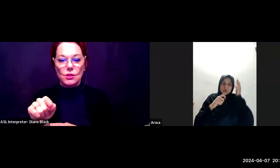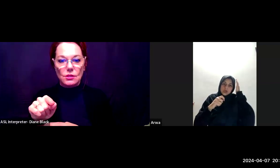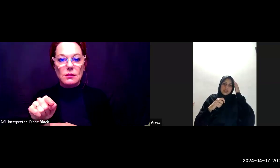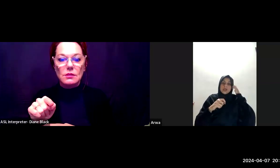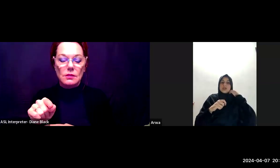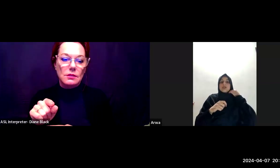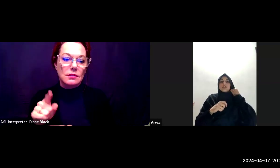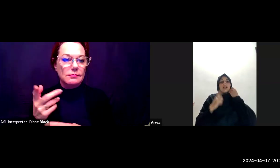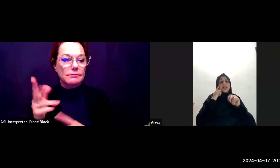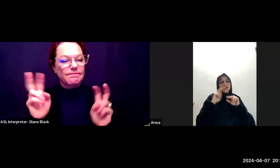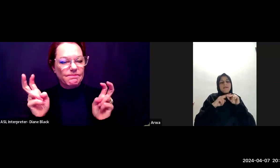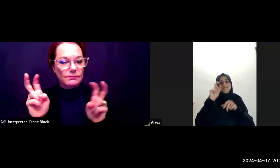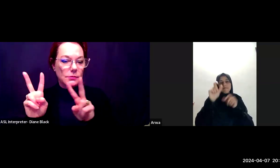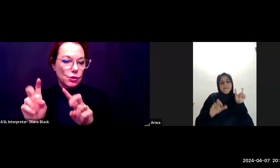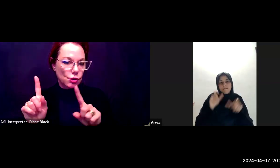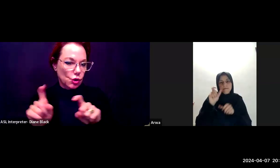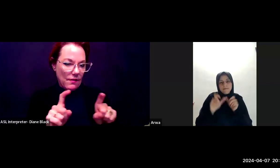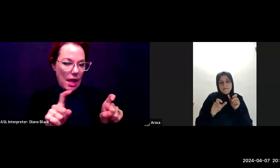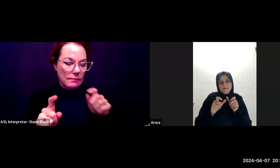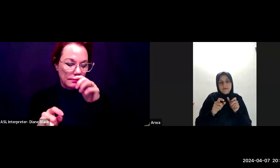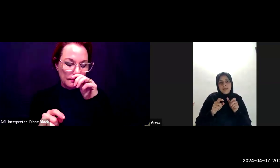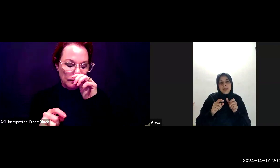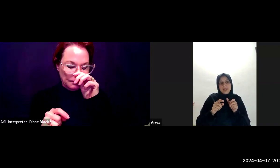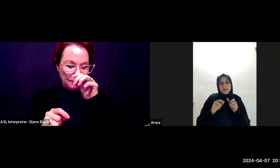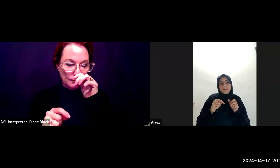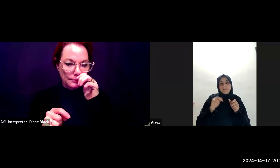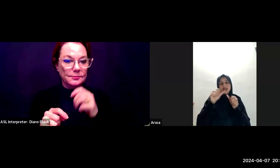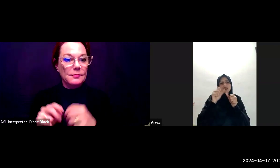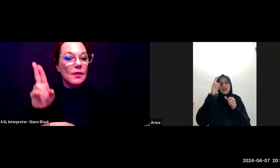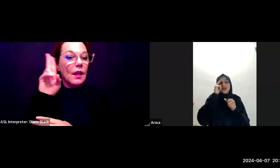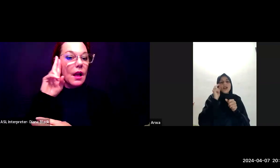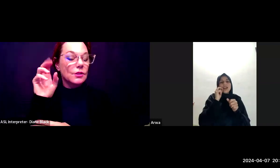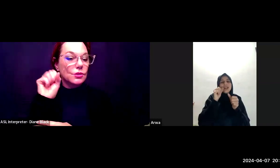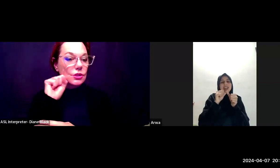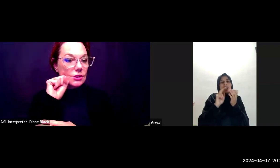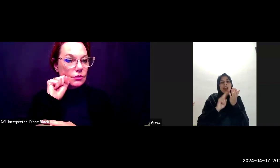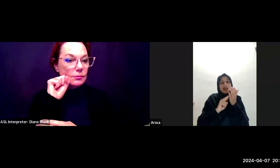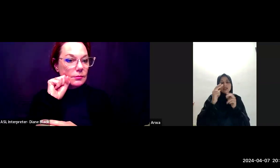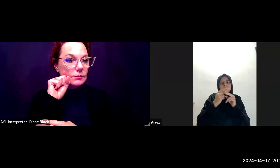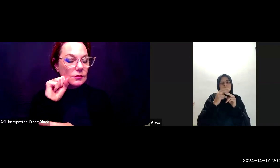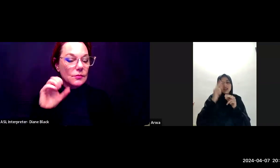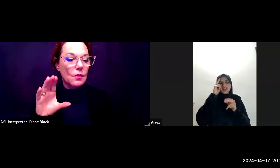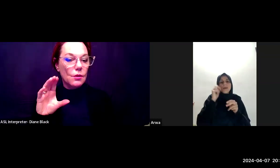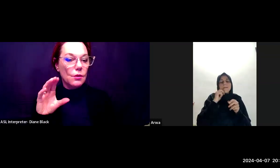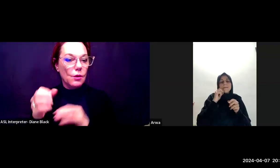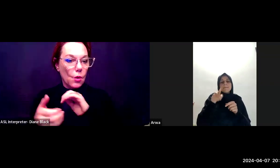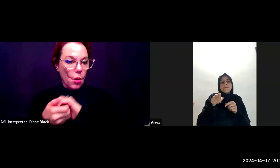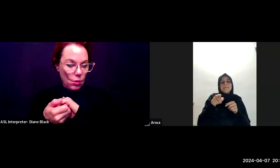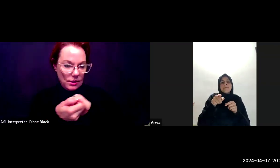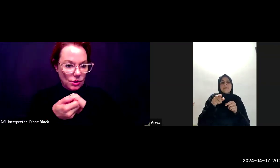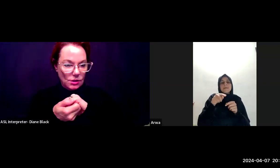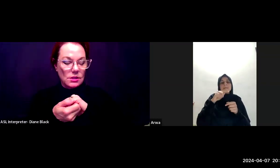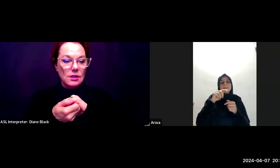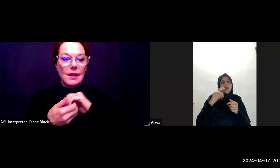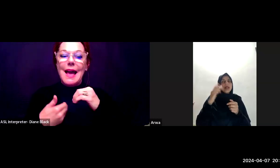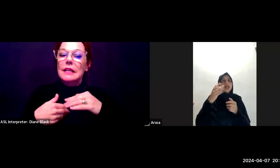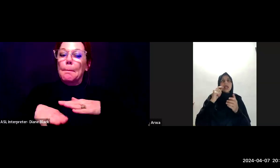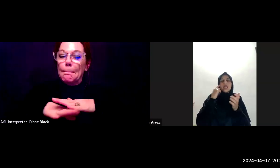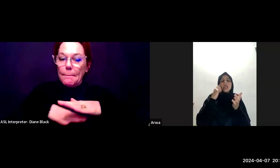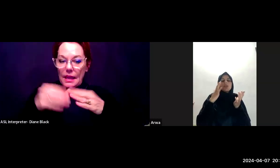if you will, and the uh Usher syndrome Coalition maintains basic information about individuals